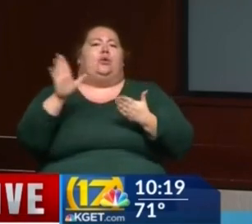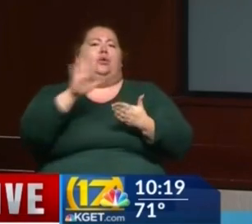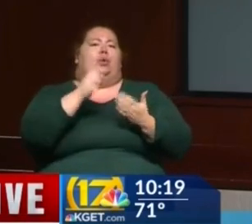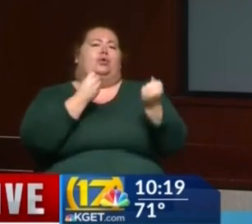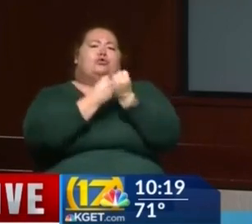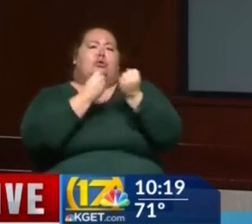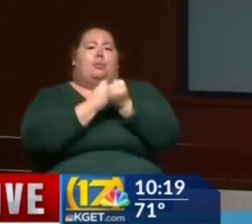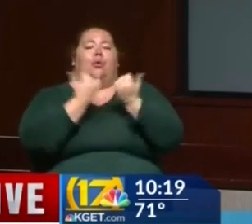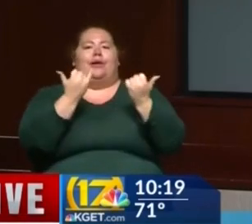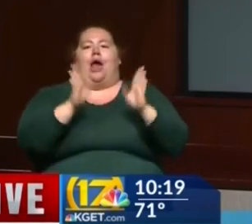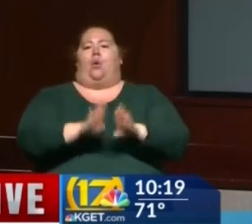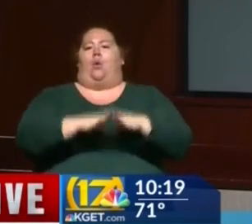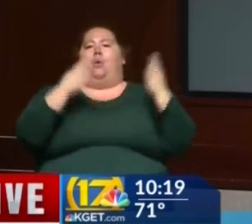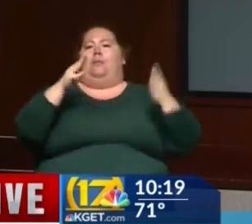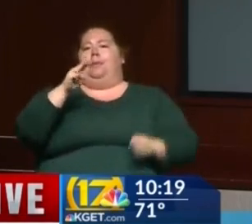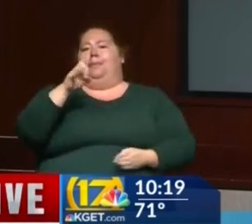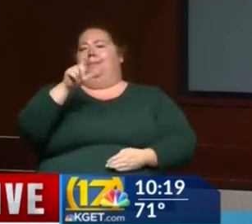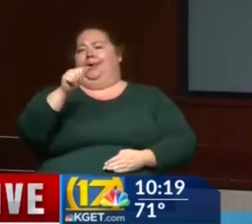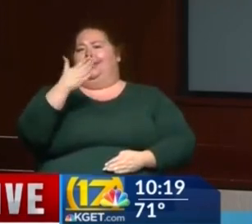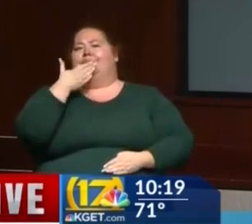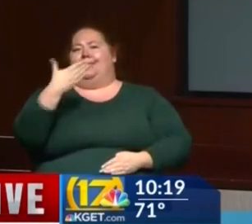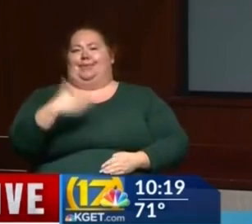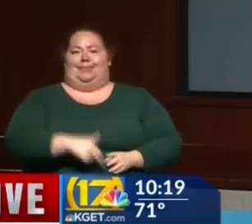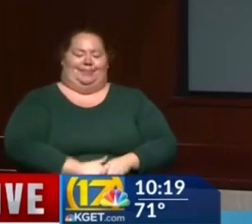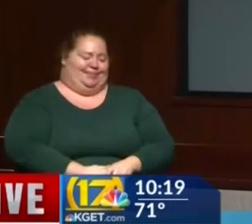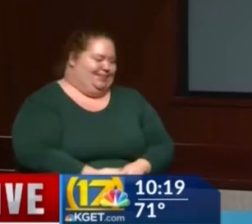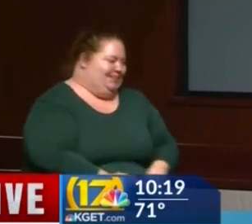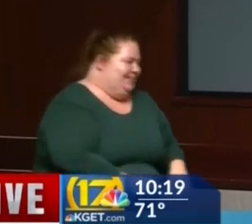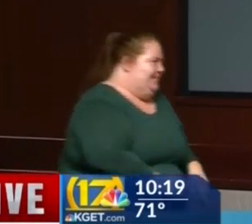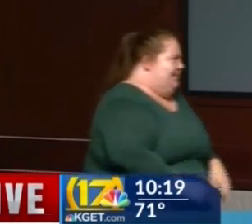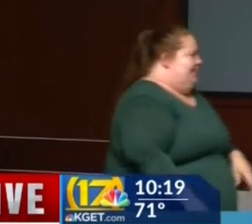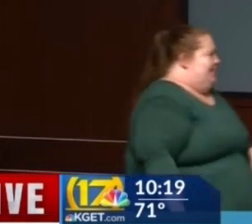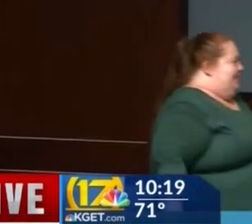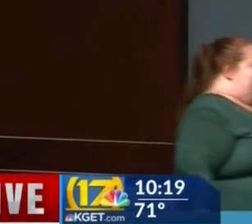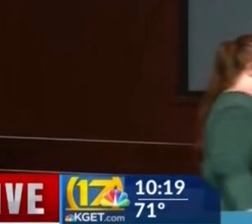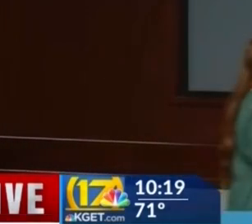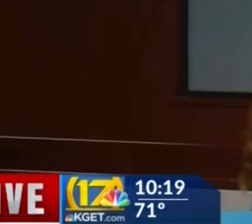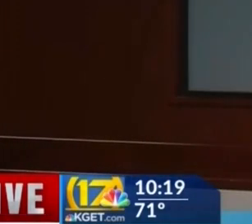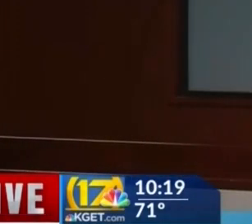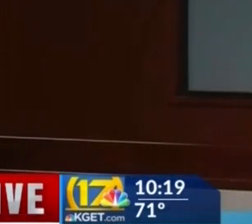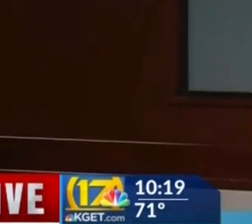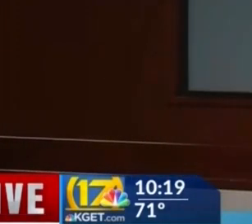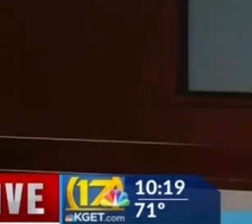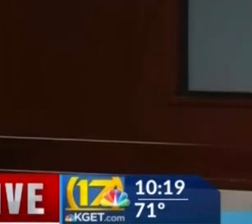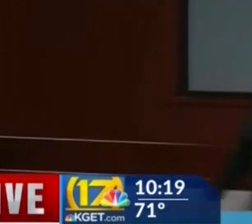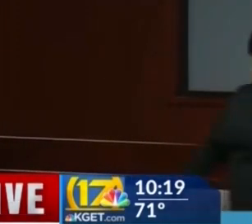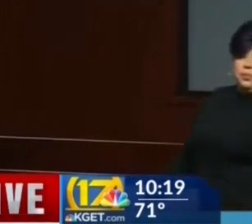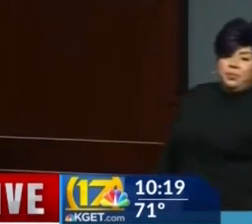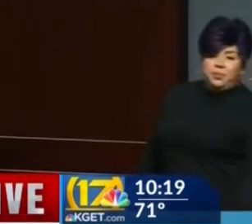BASED ON THOSE CHANGES THE VERY BEST THAT WE CAN SO CONTINUE TO BE VIGILANT THANK YOU FOR YOUR SUPPORT AND WE ARE HAPPY TO